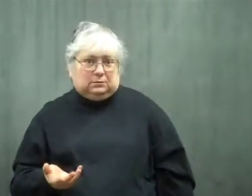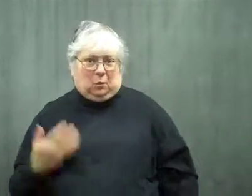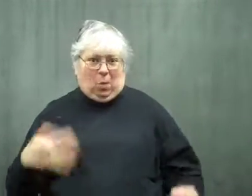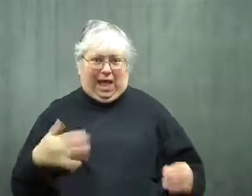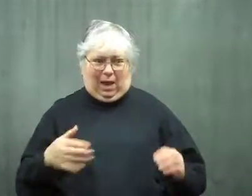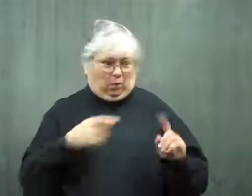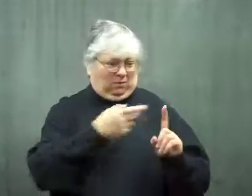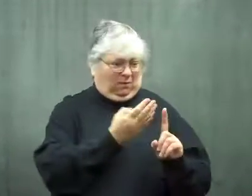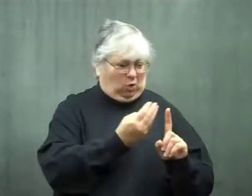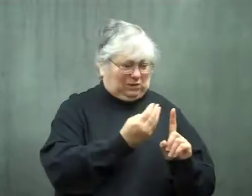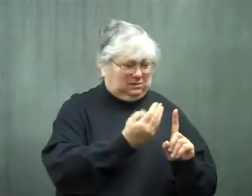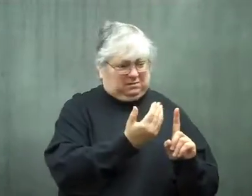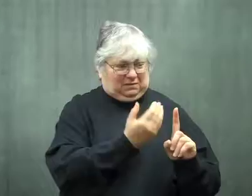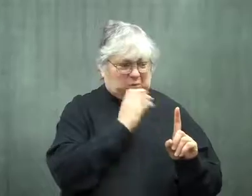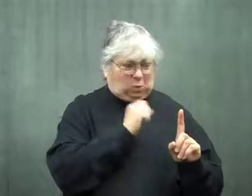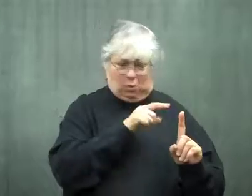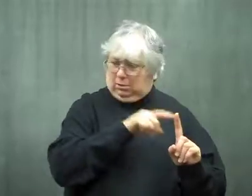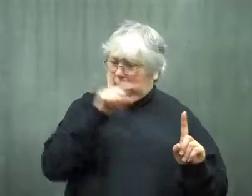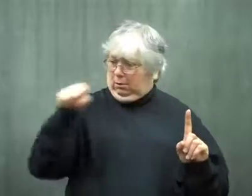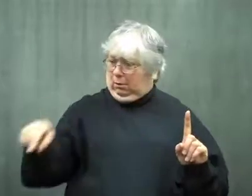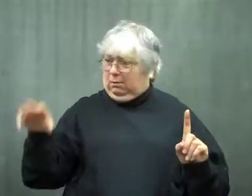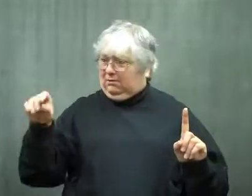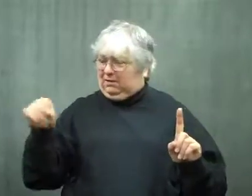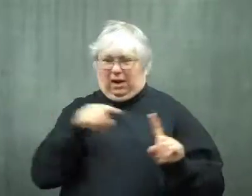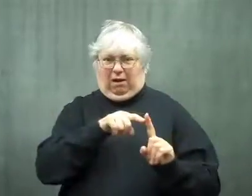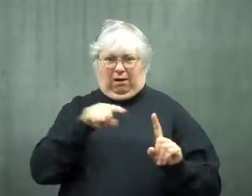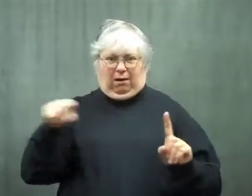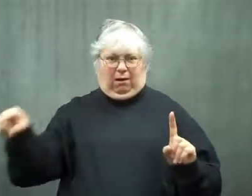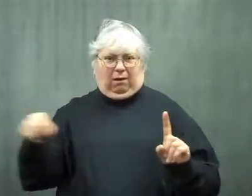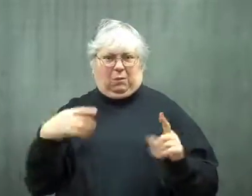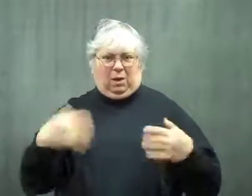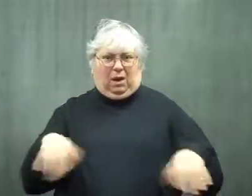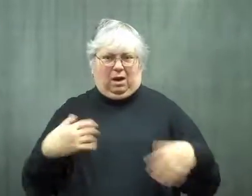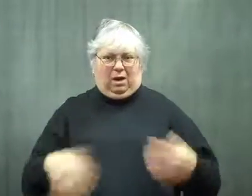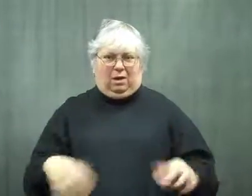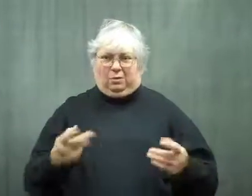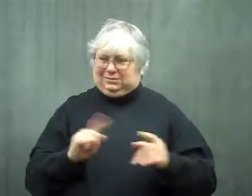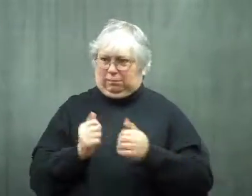That's a long time span between 14 or 15 and 50 years of age.